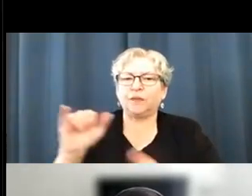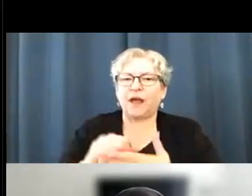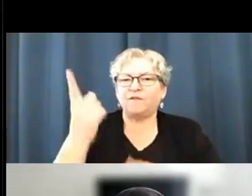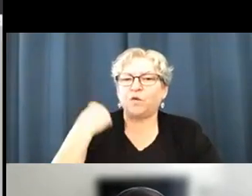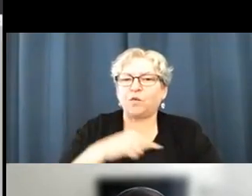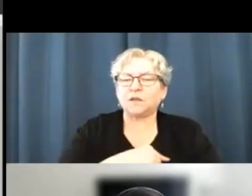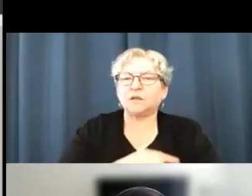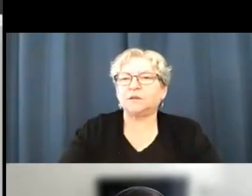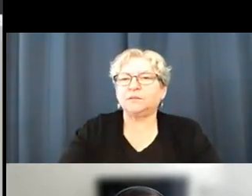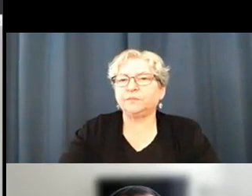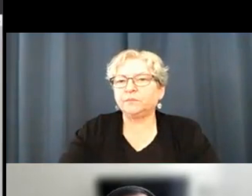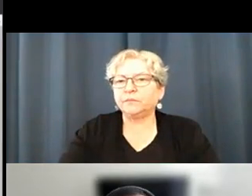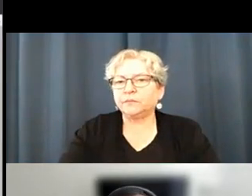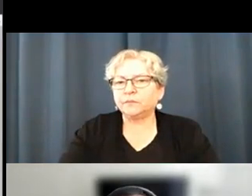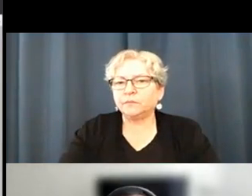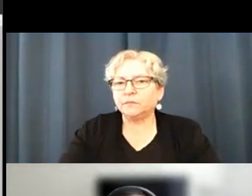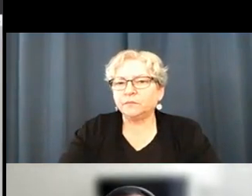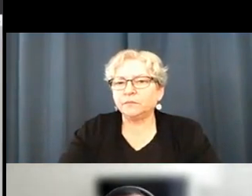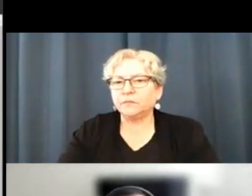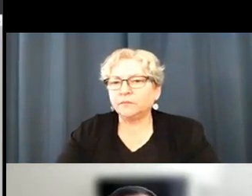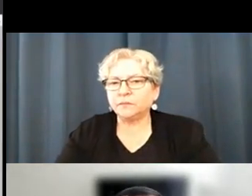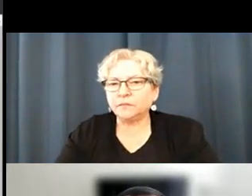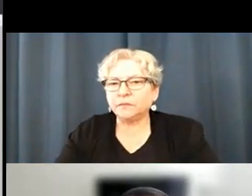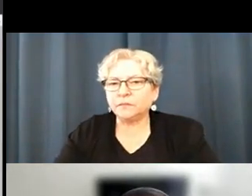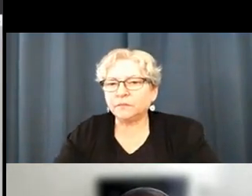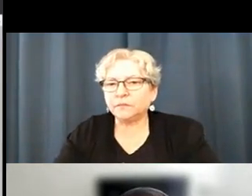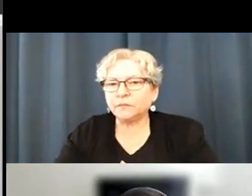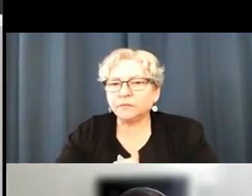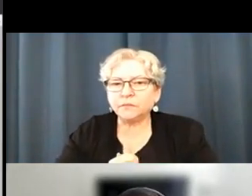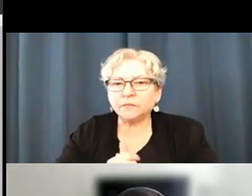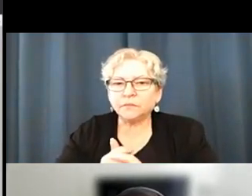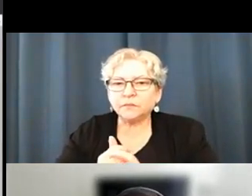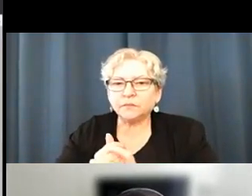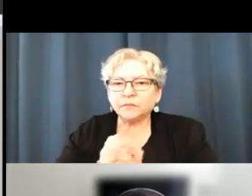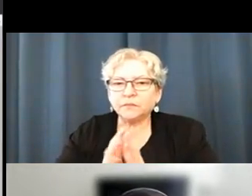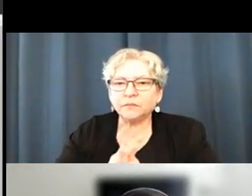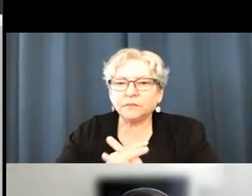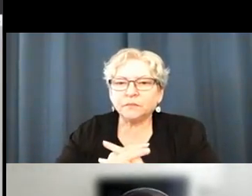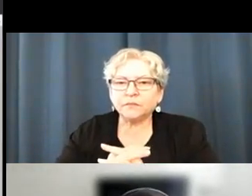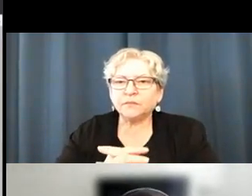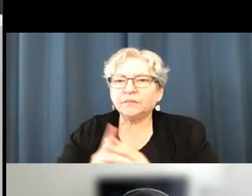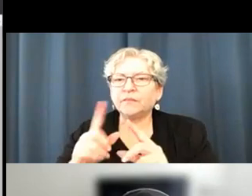Should be good to go. [Instructor] So, here we're taking a look at some form fields that are working properly on the Citylights survey.